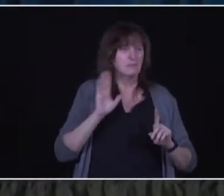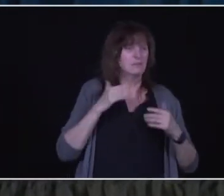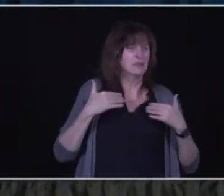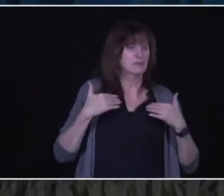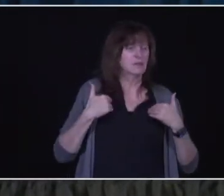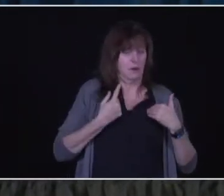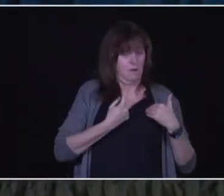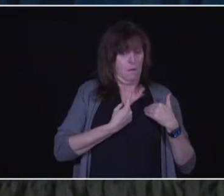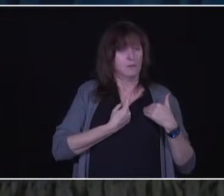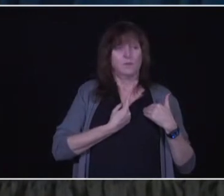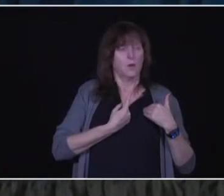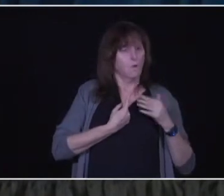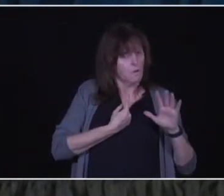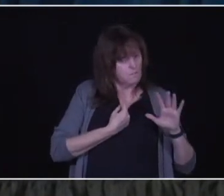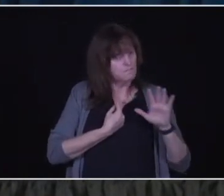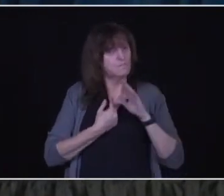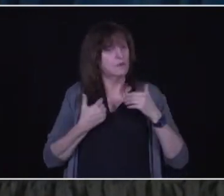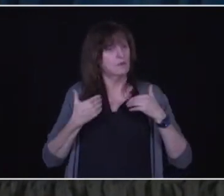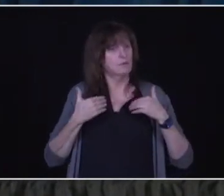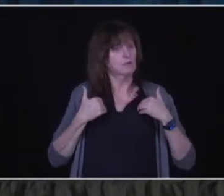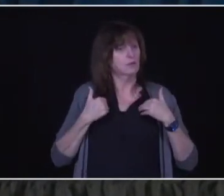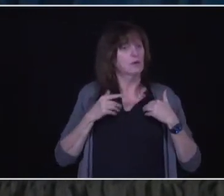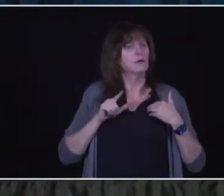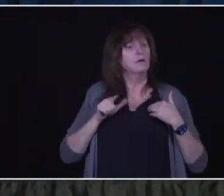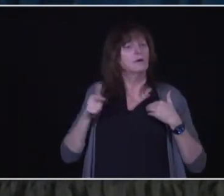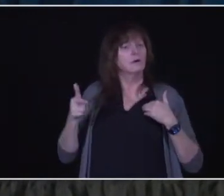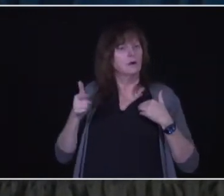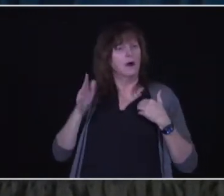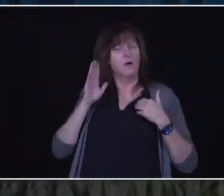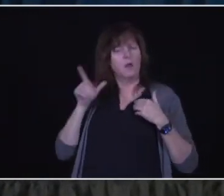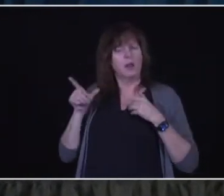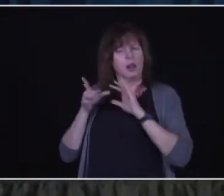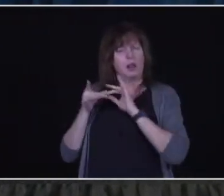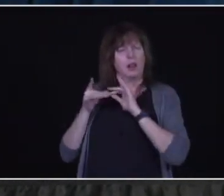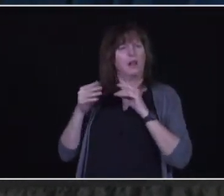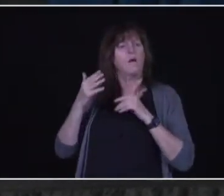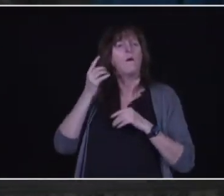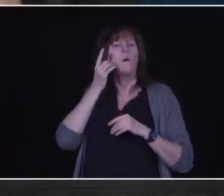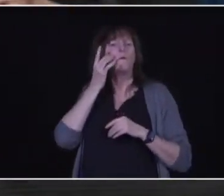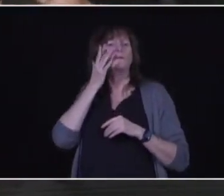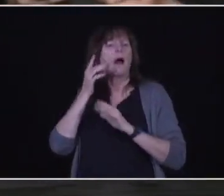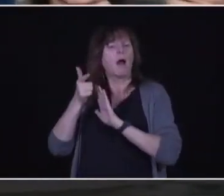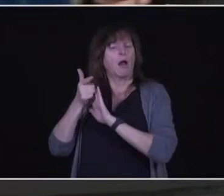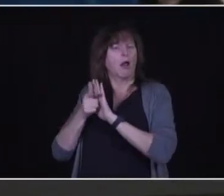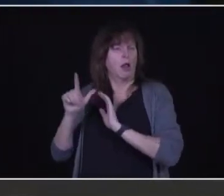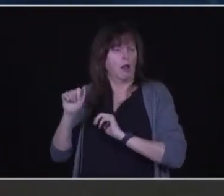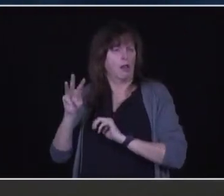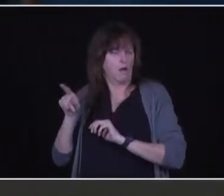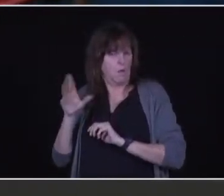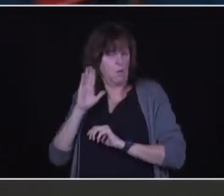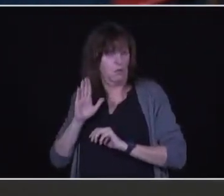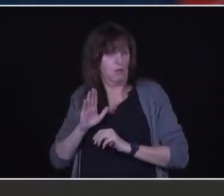pass it over to the solicitor Gen. to speak specifically to the hotel regulations and they will be doing directly with the police.